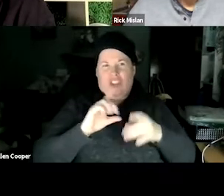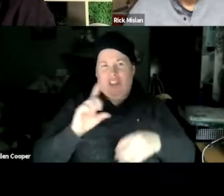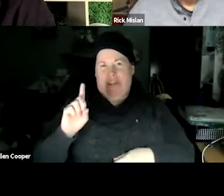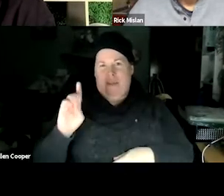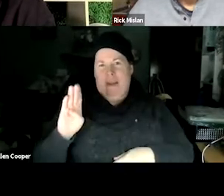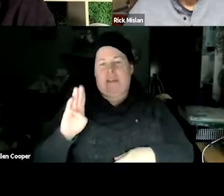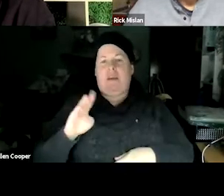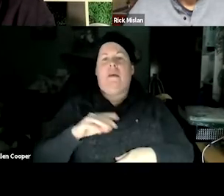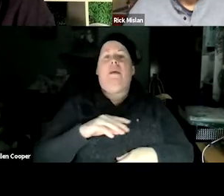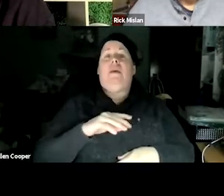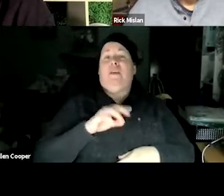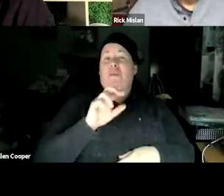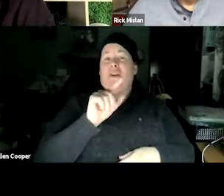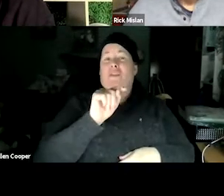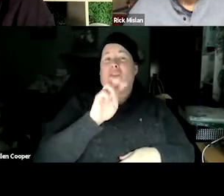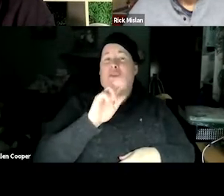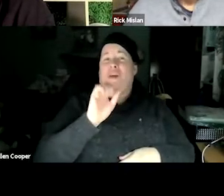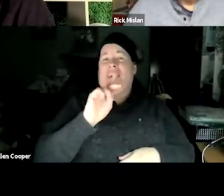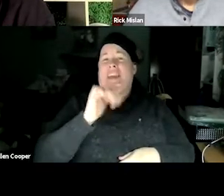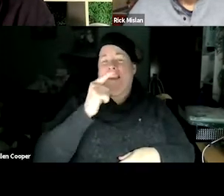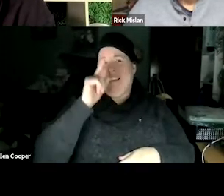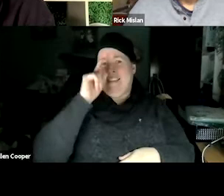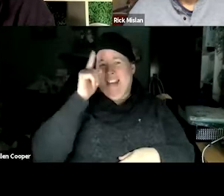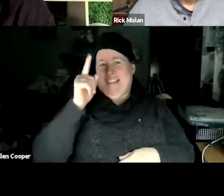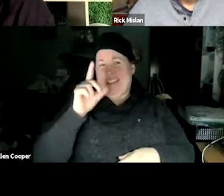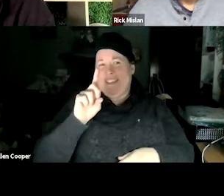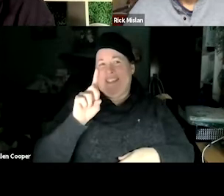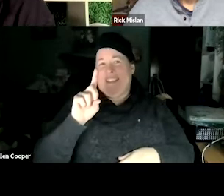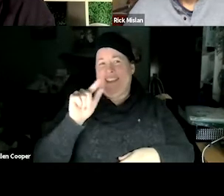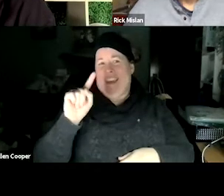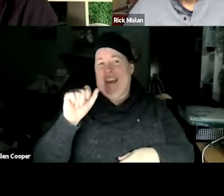problem with tracking intelligence data is it's not formatted right you have